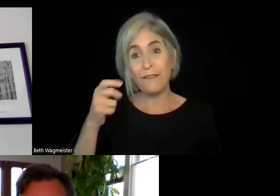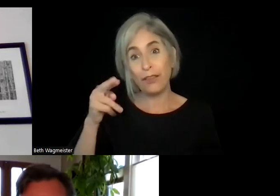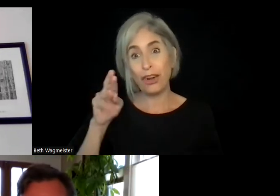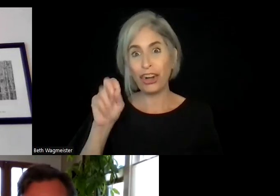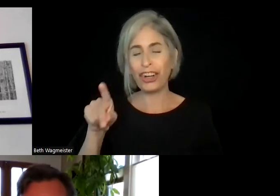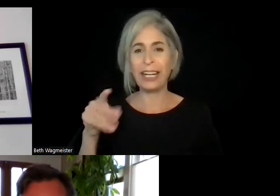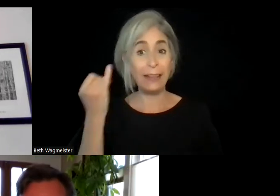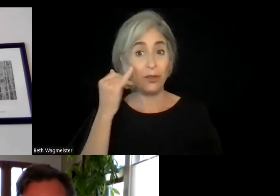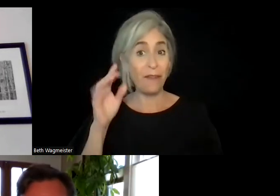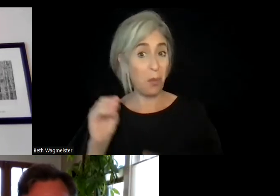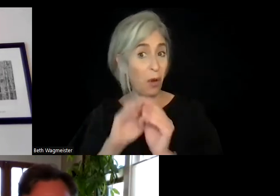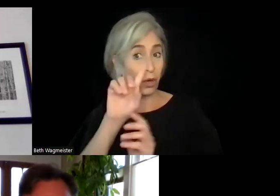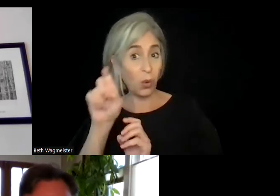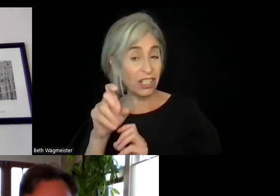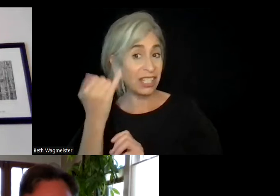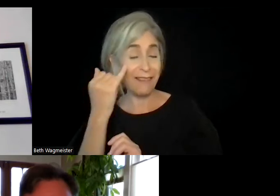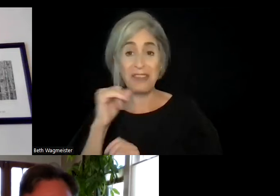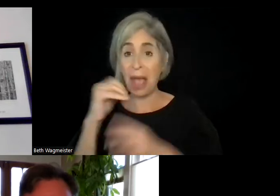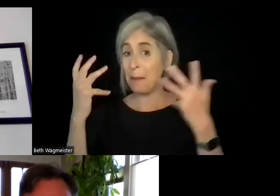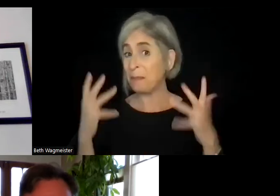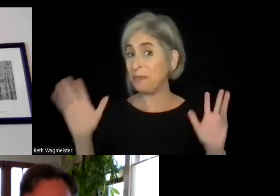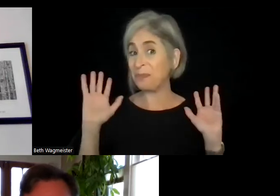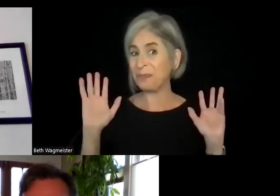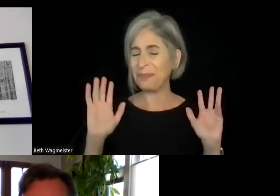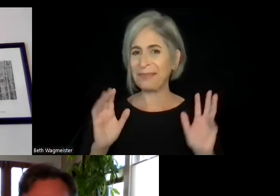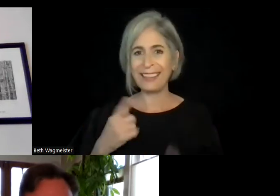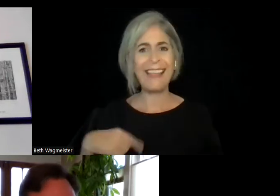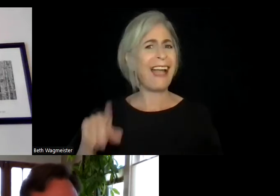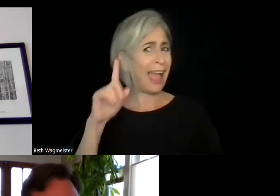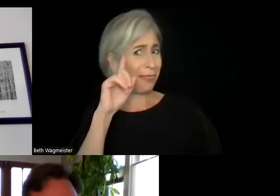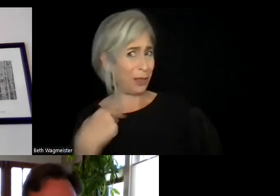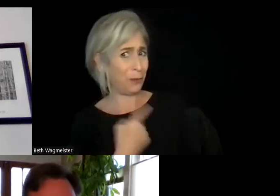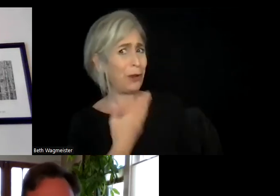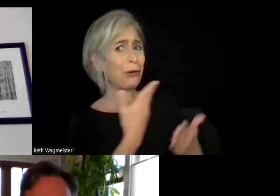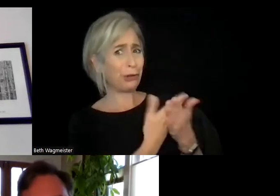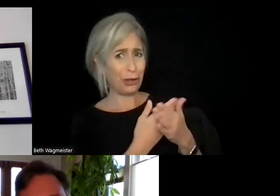session. I would like to again thank you all. Chris, unless there are any other or more